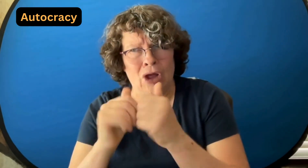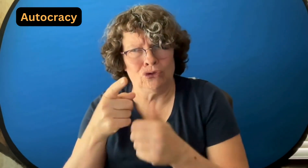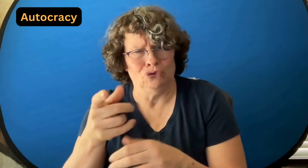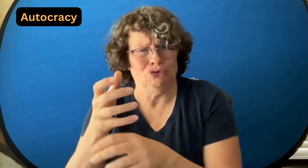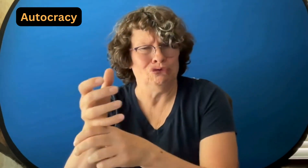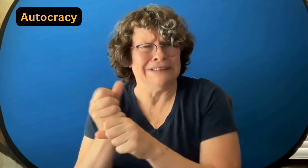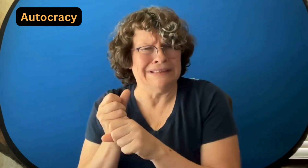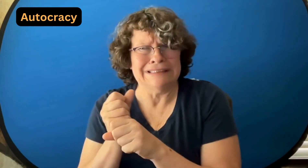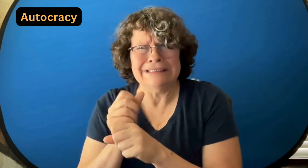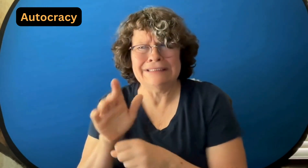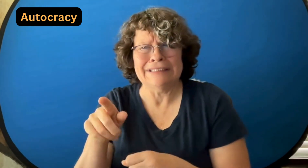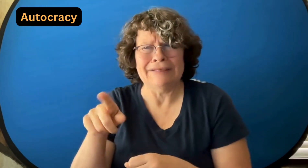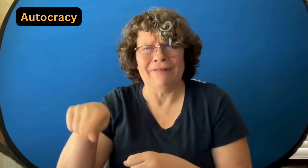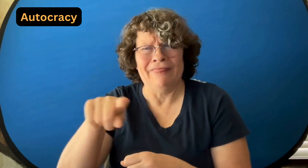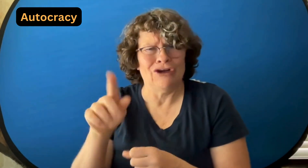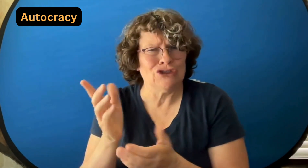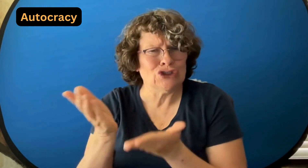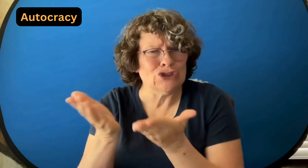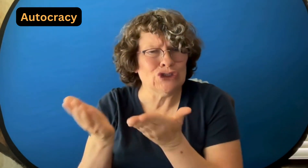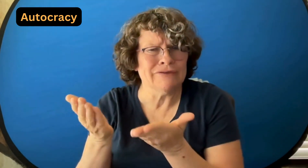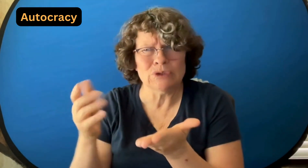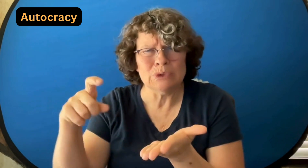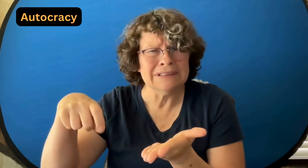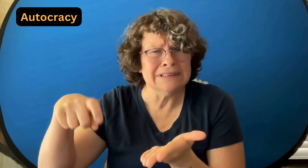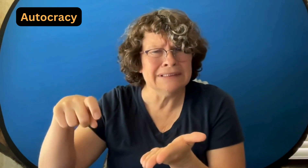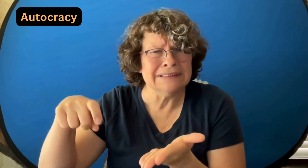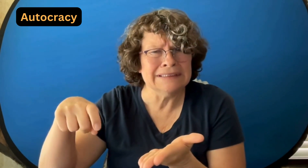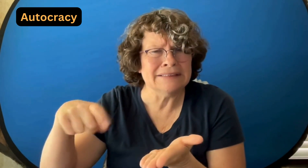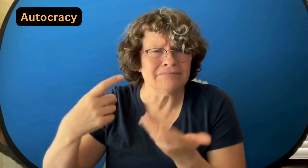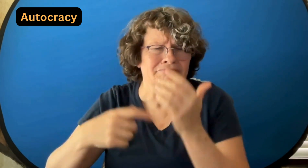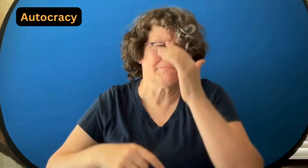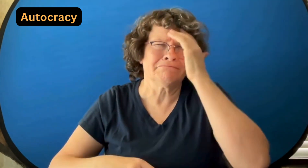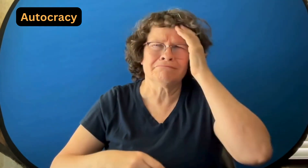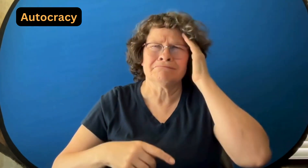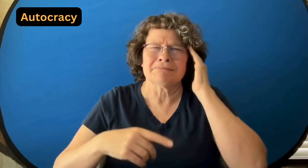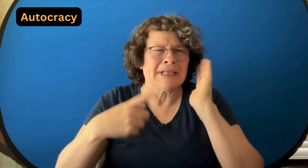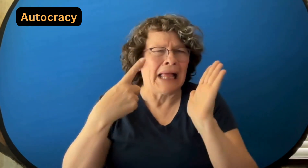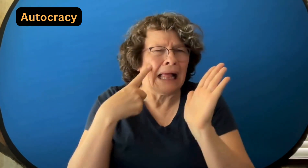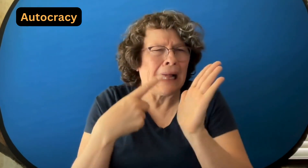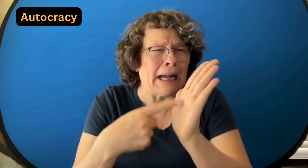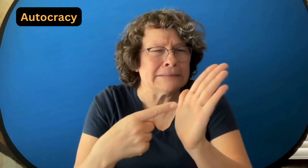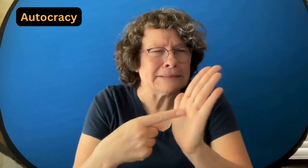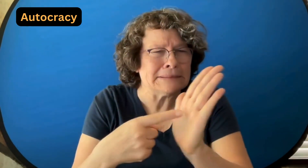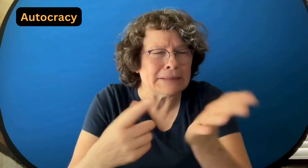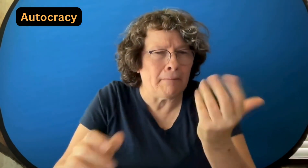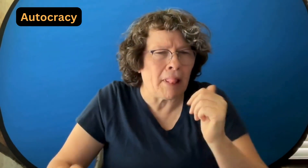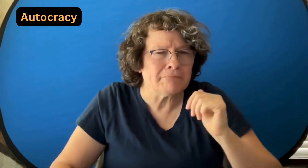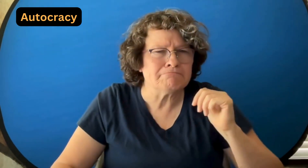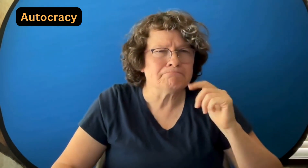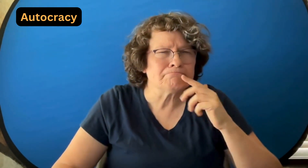or how you receive them. For instance: